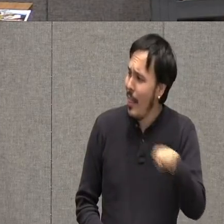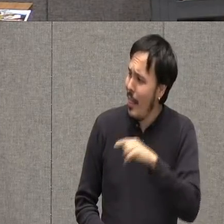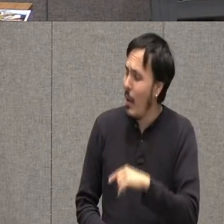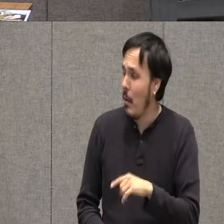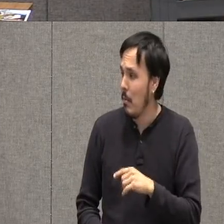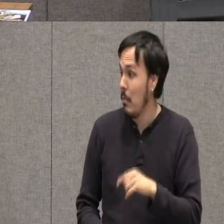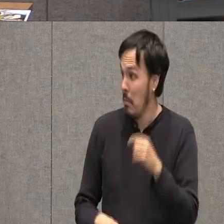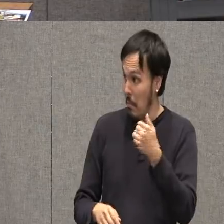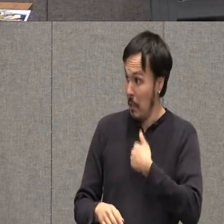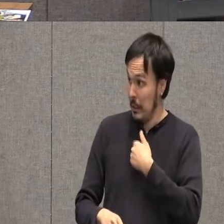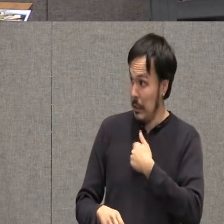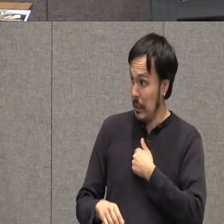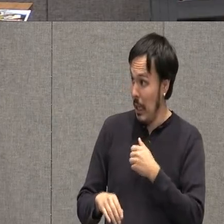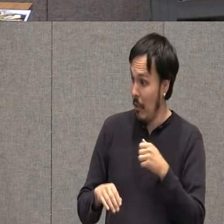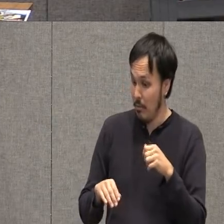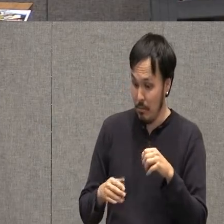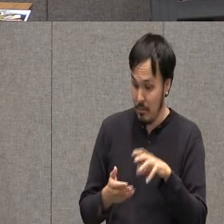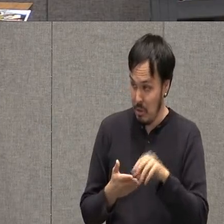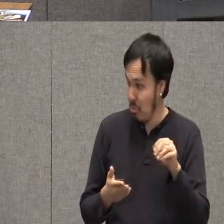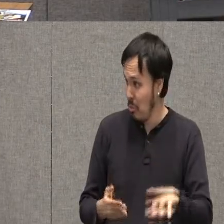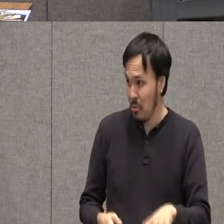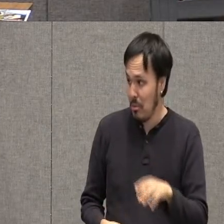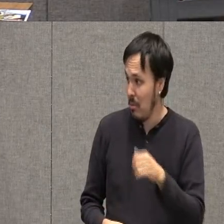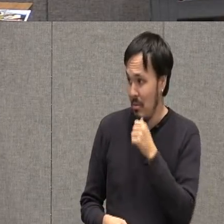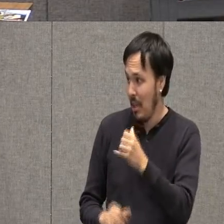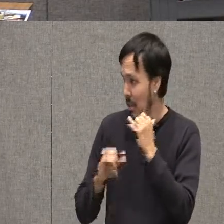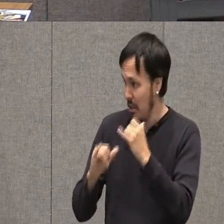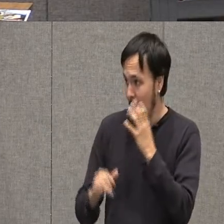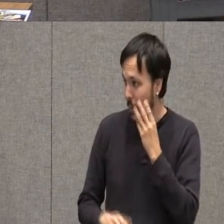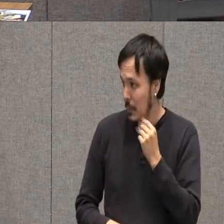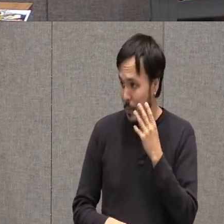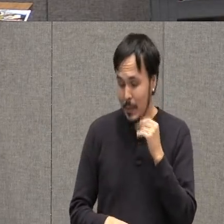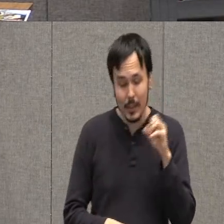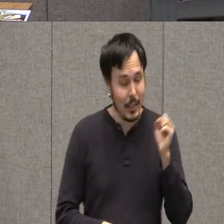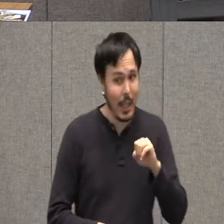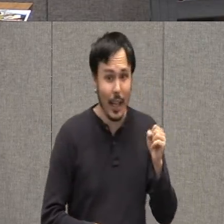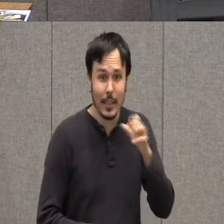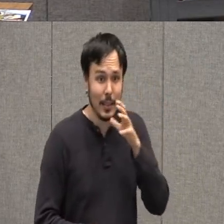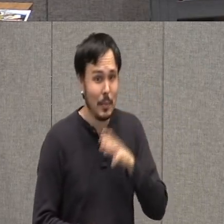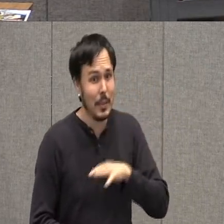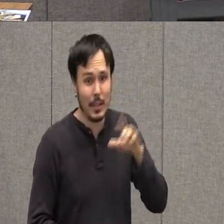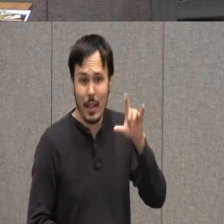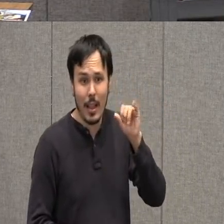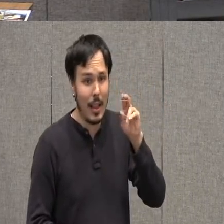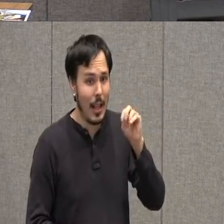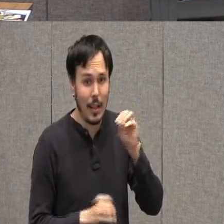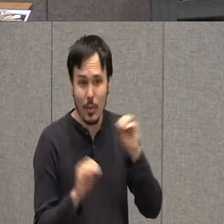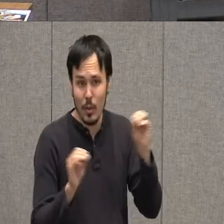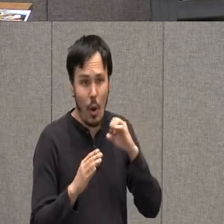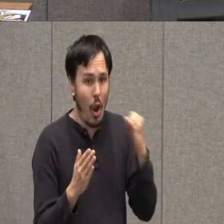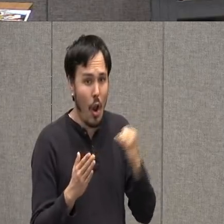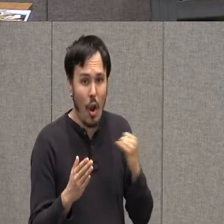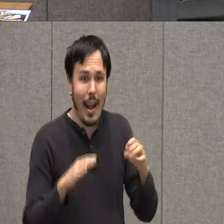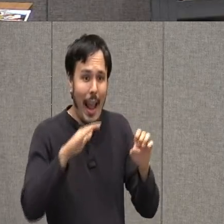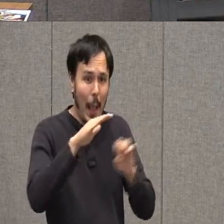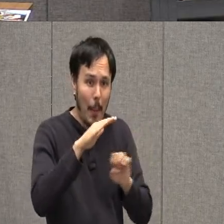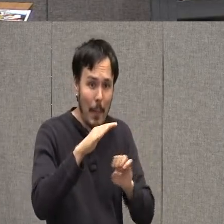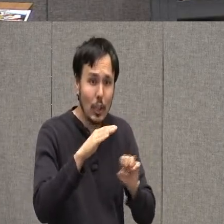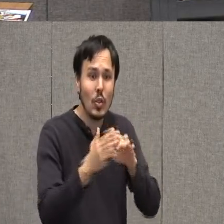When I was a kid, I didn't get it. Art and music. Yeah, Ms. Ley didn't have any art in elementary, or middle, or high school. Isn't that crazy? That is crazy.